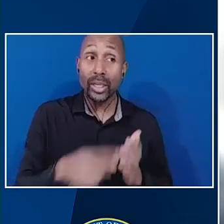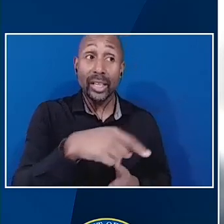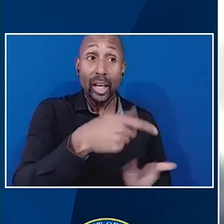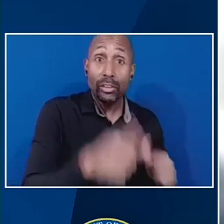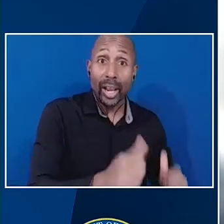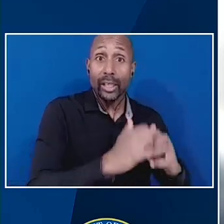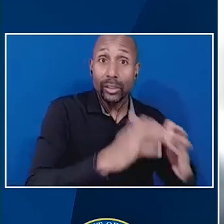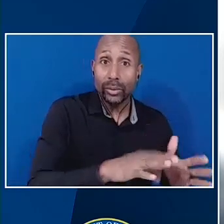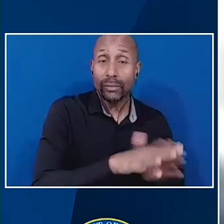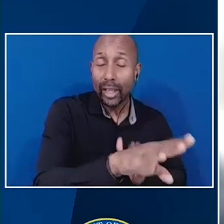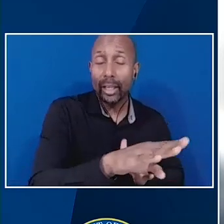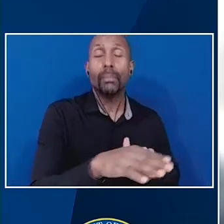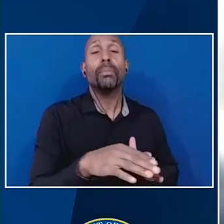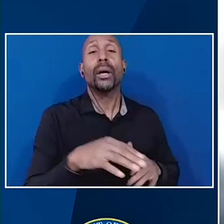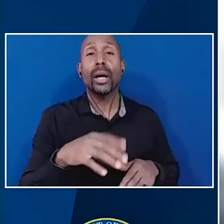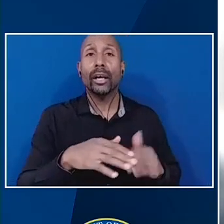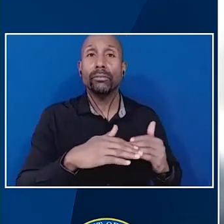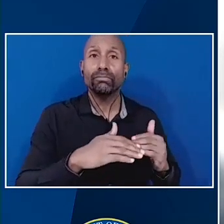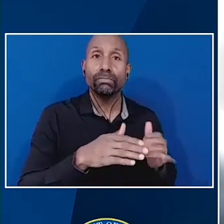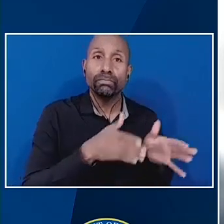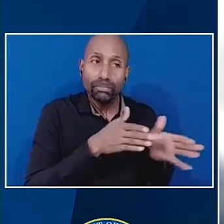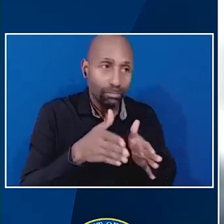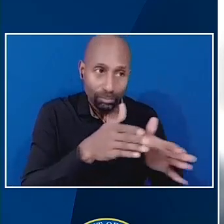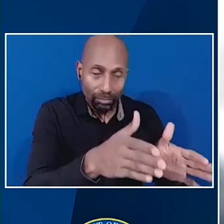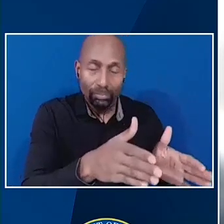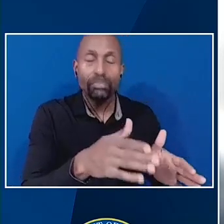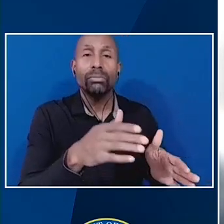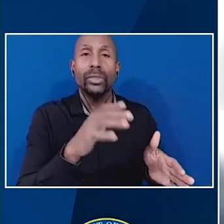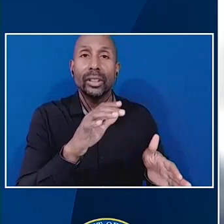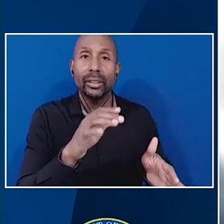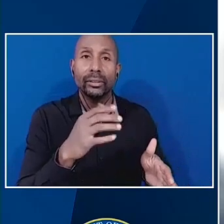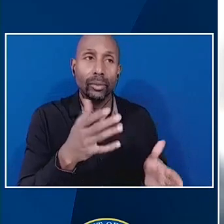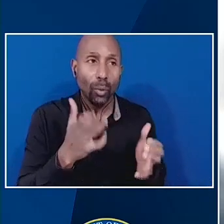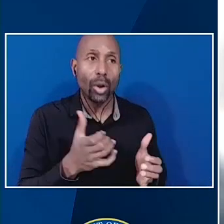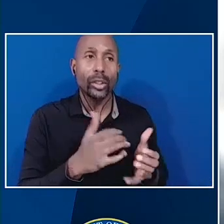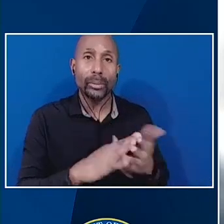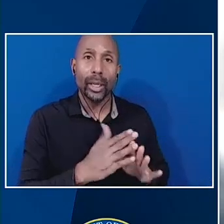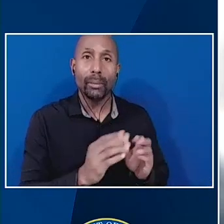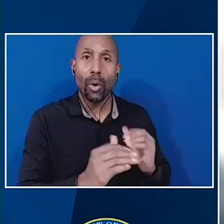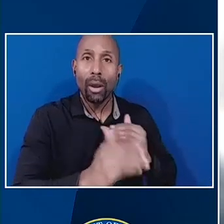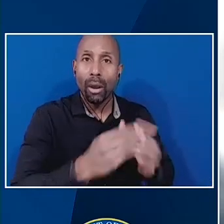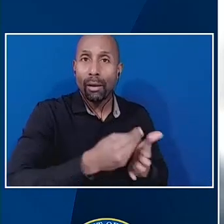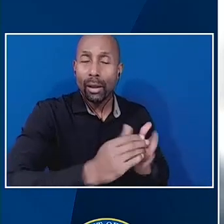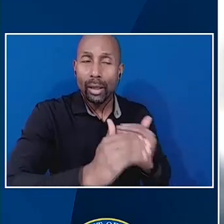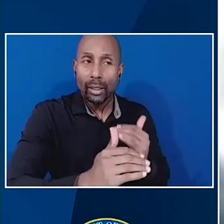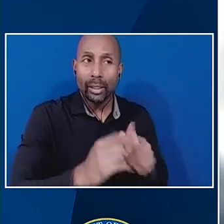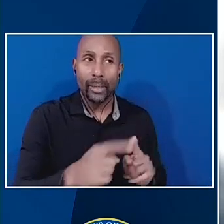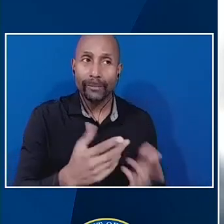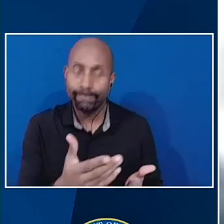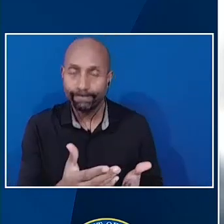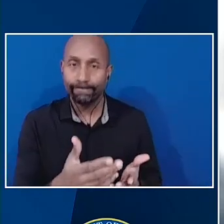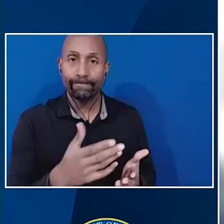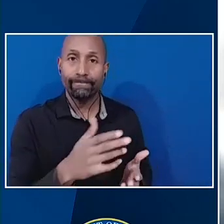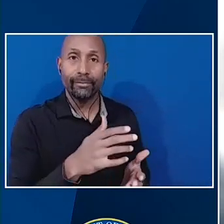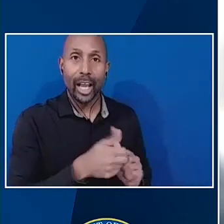So I want to protect students too, and I want to protect students at that institution that is in a position that's